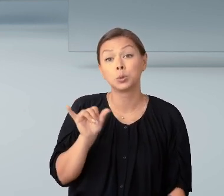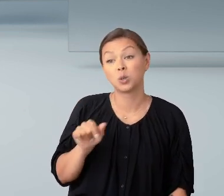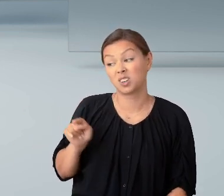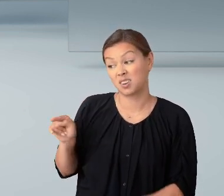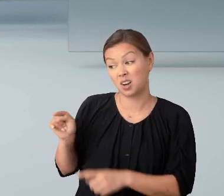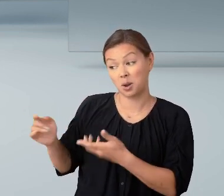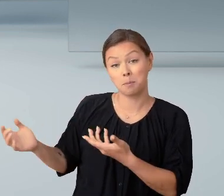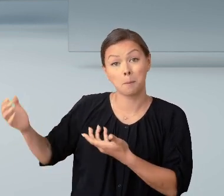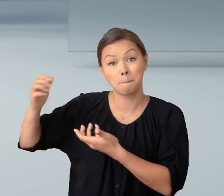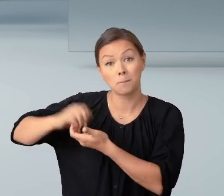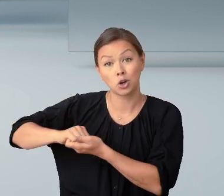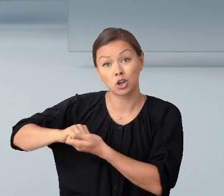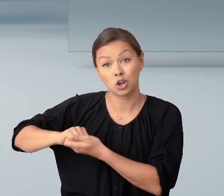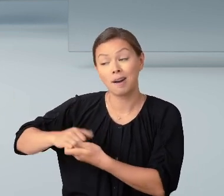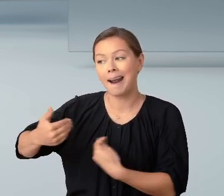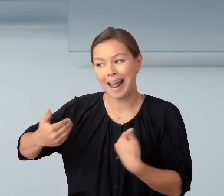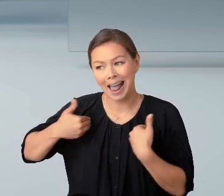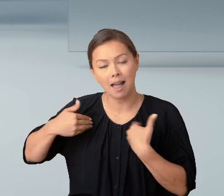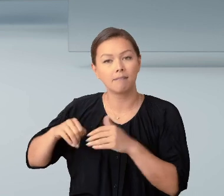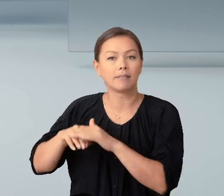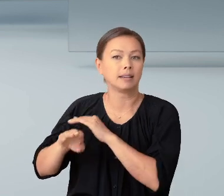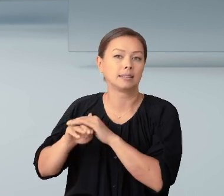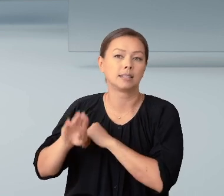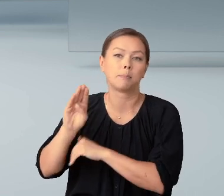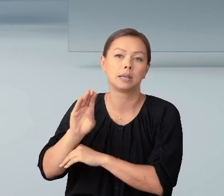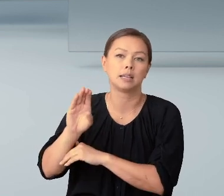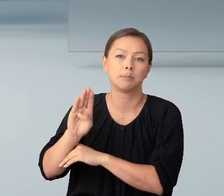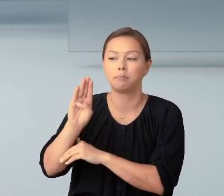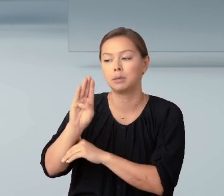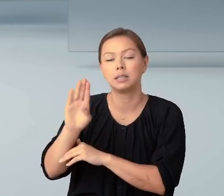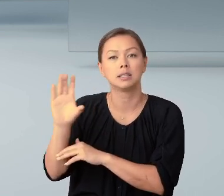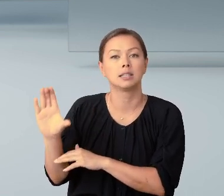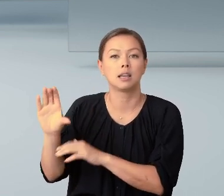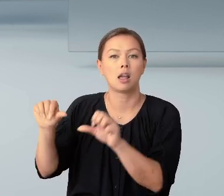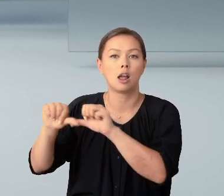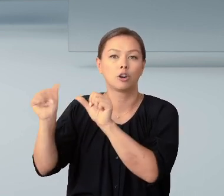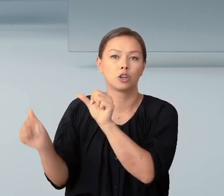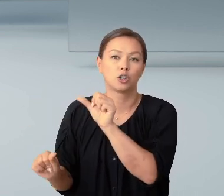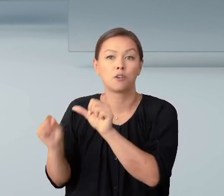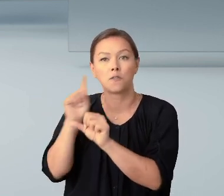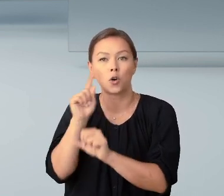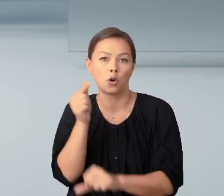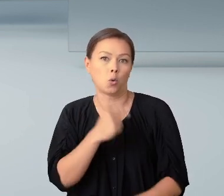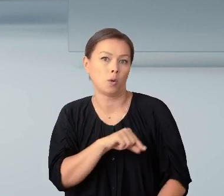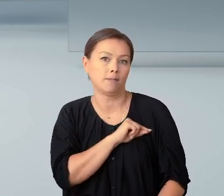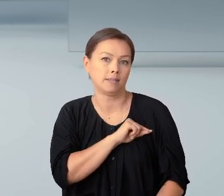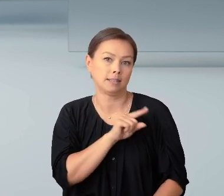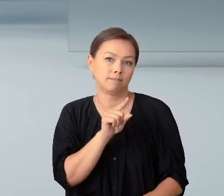our team of Business Central architects for quantified deals.